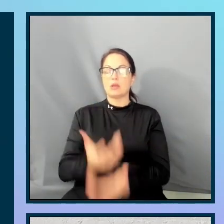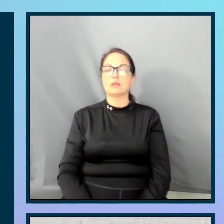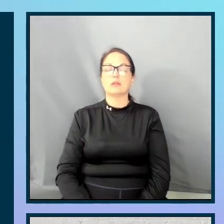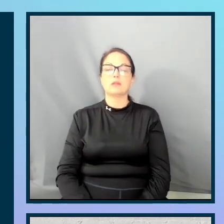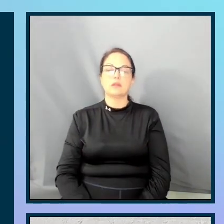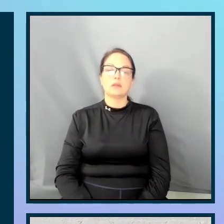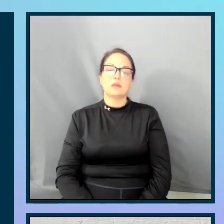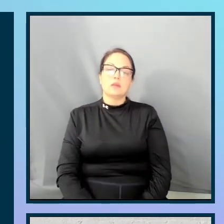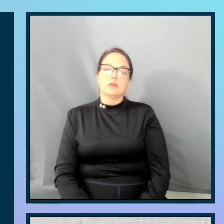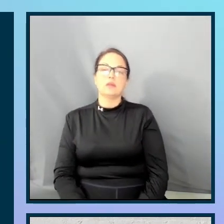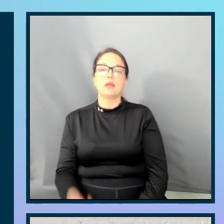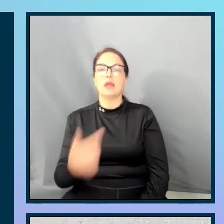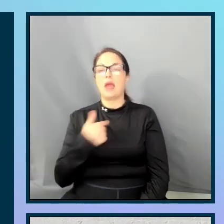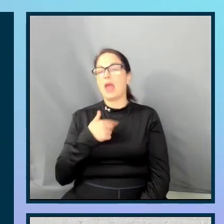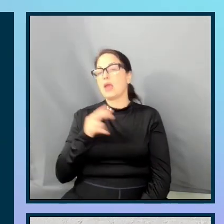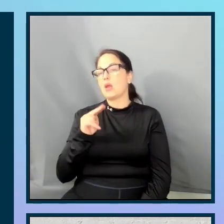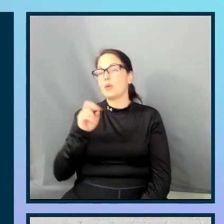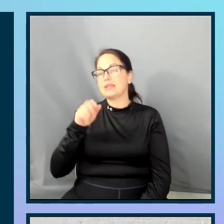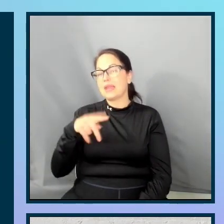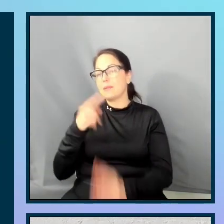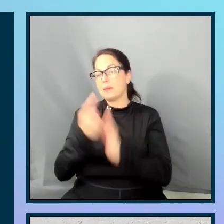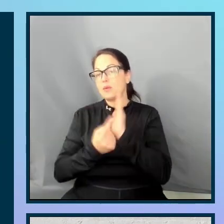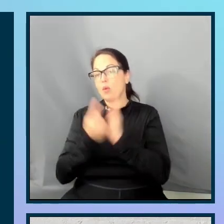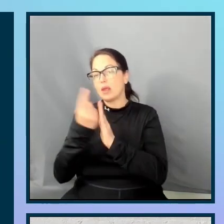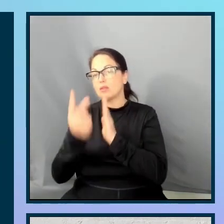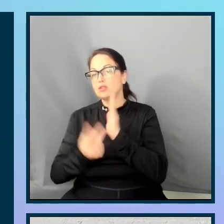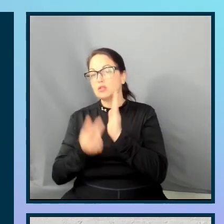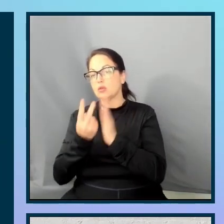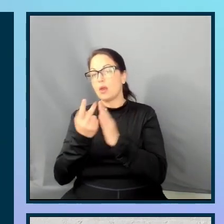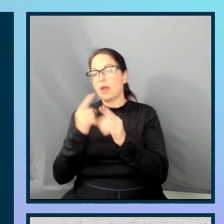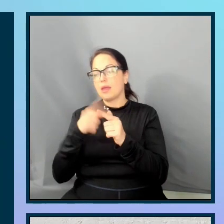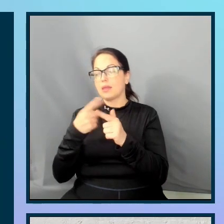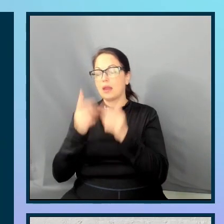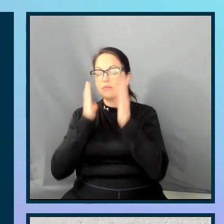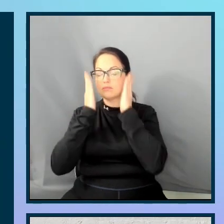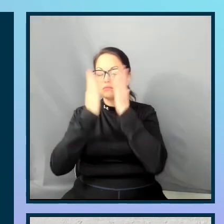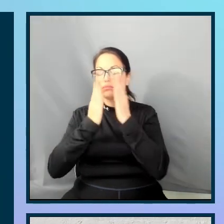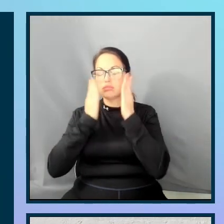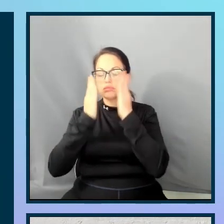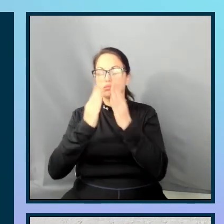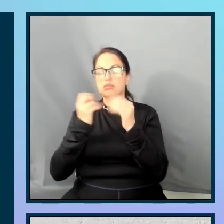I'd take a nap for an hour or two and then get up and wash my face before the instructors came back in